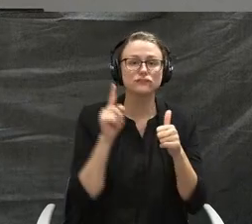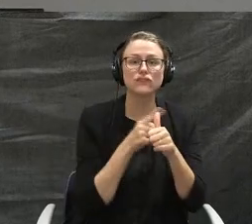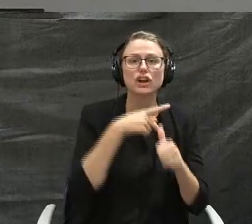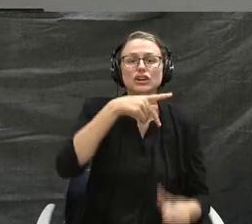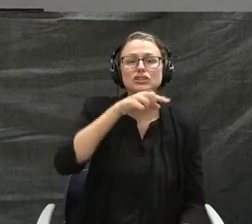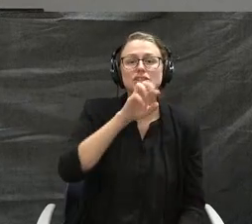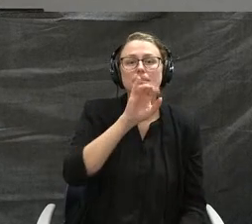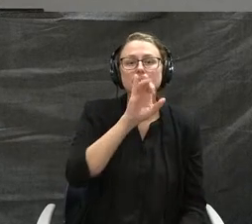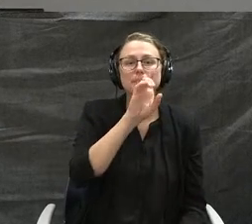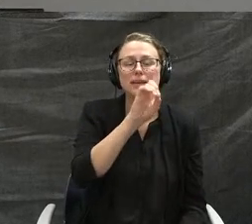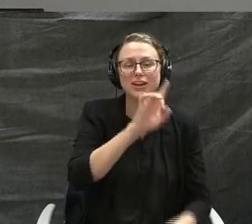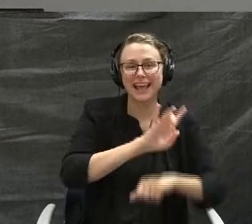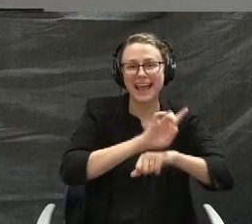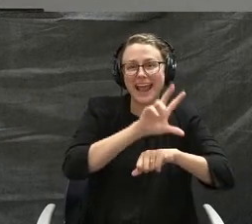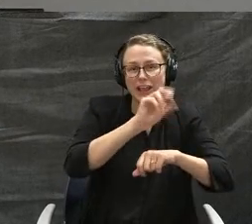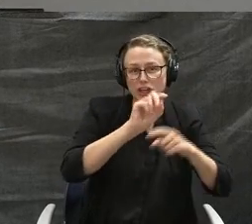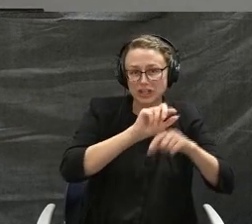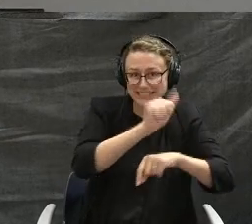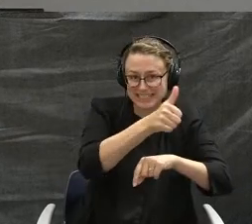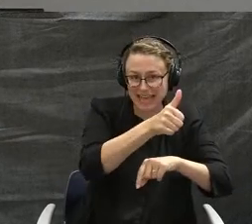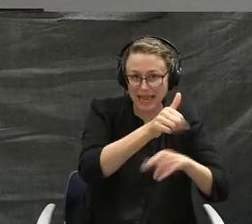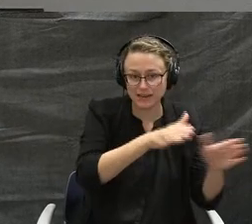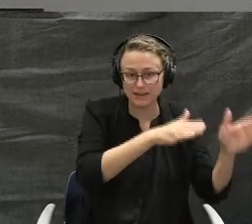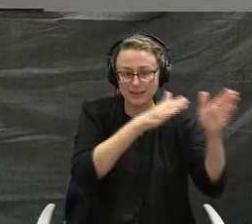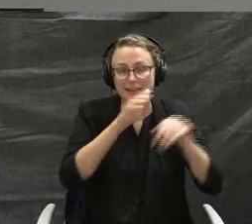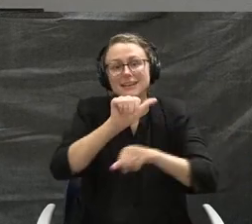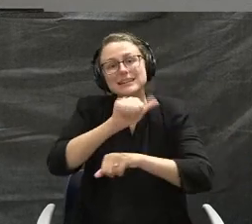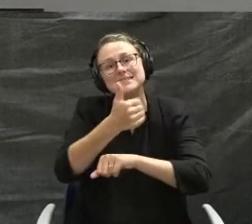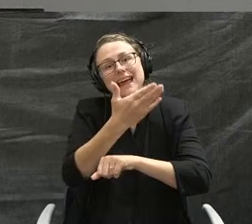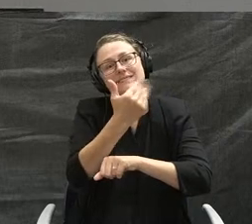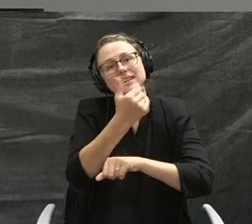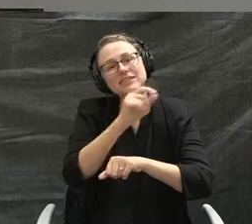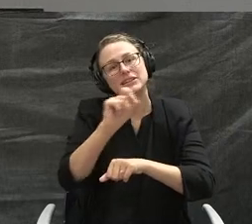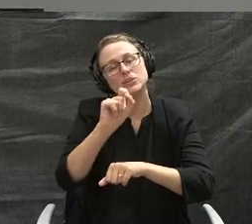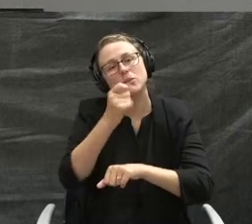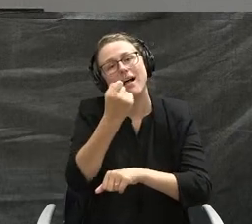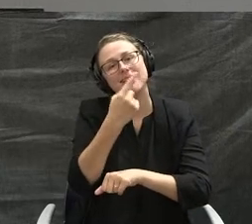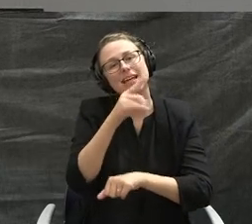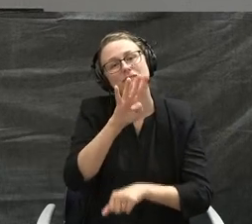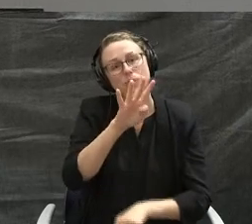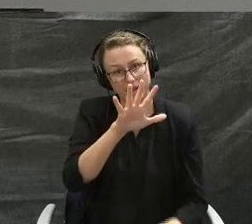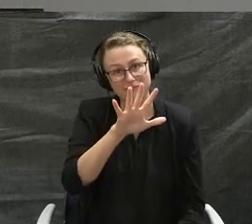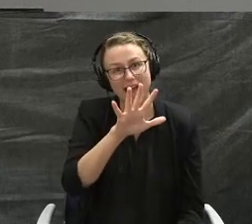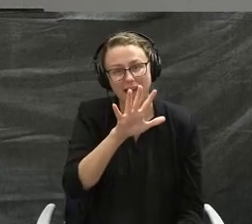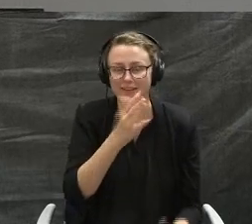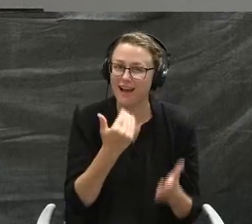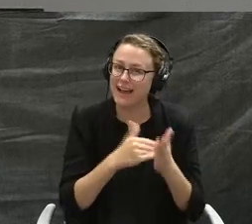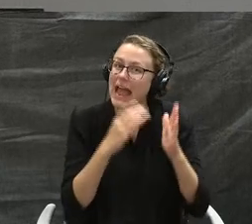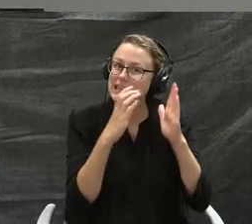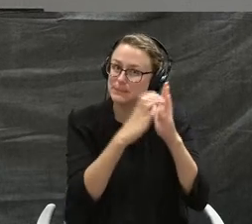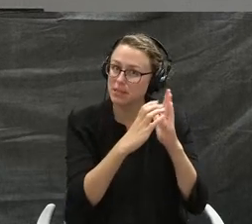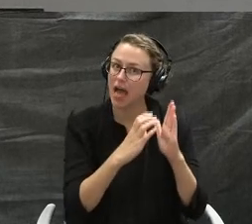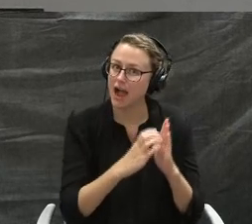and then 10:15 to 11:45 be the second period again it's a block schedule and they also have a third period in a lunch.